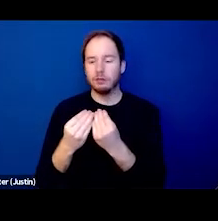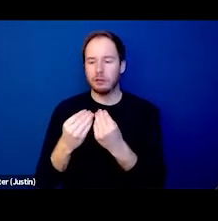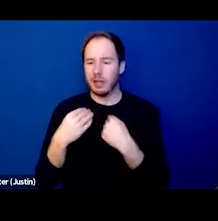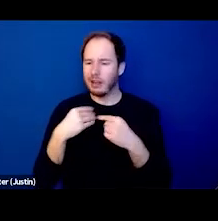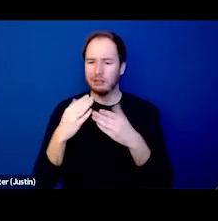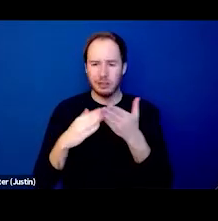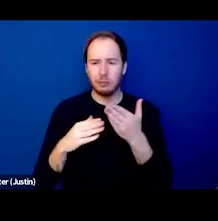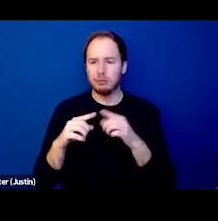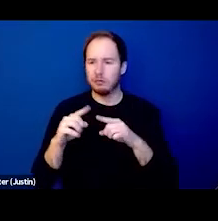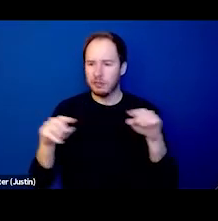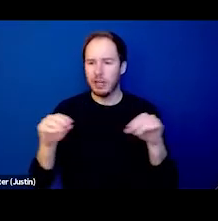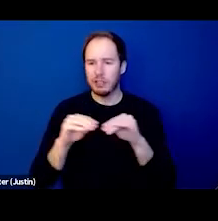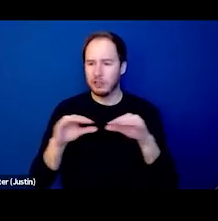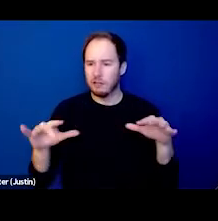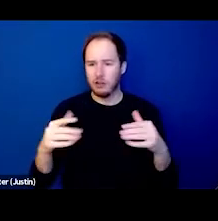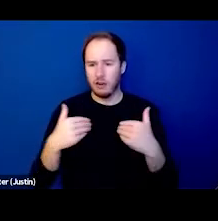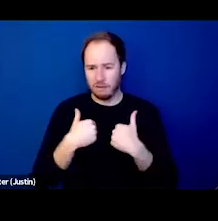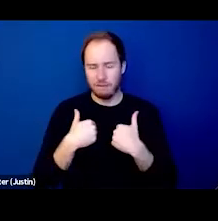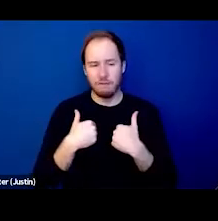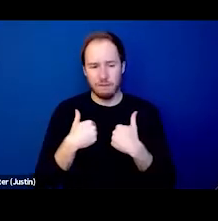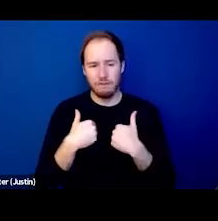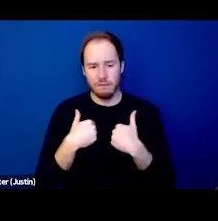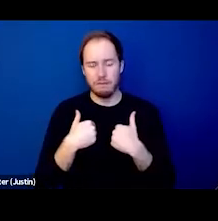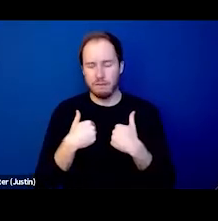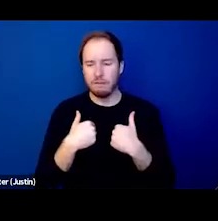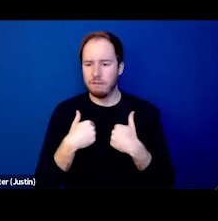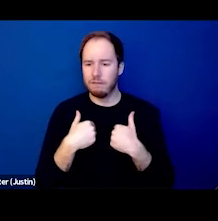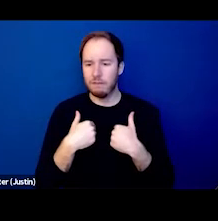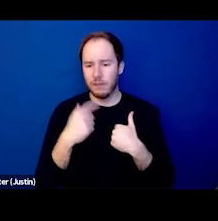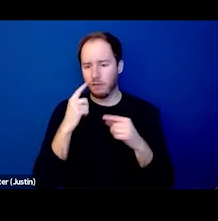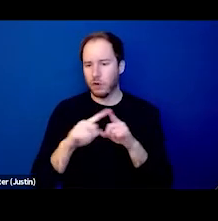There's such diversity among like tribes and communities